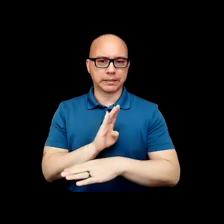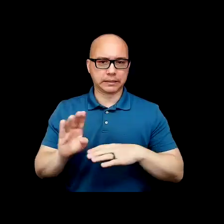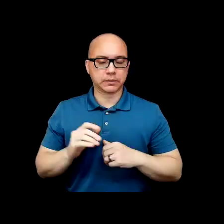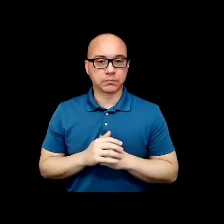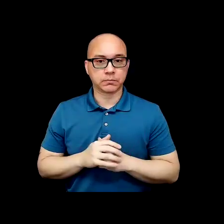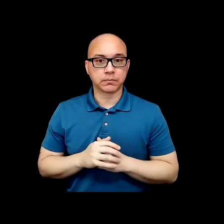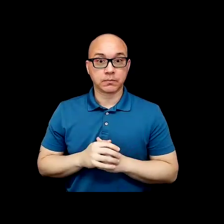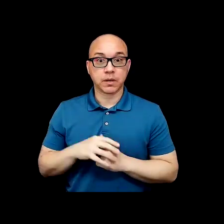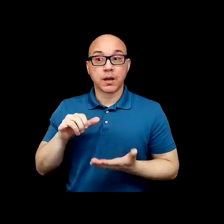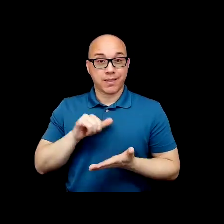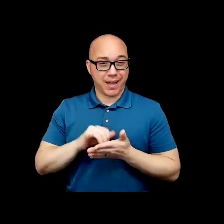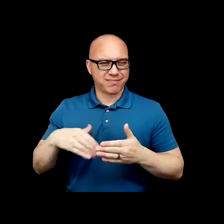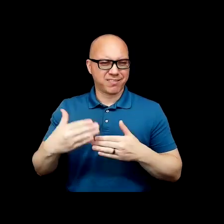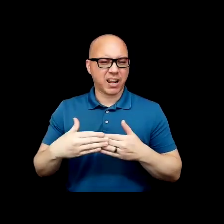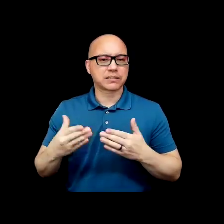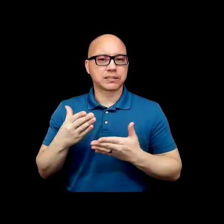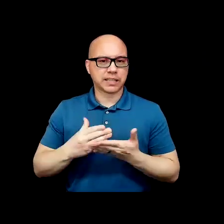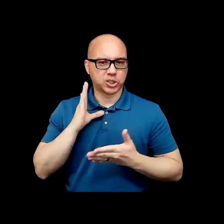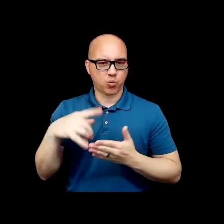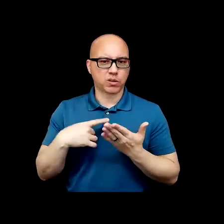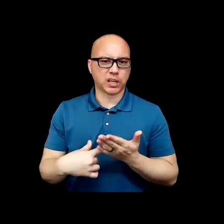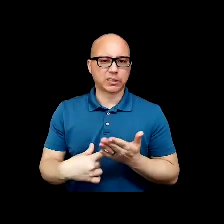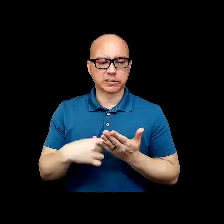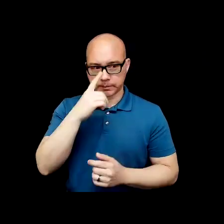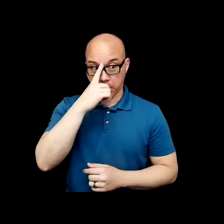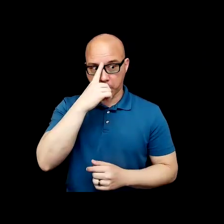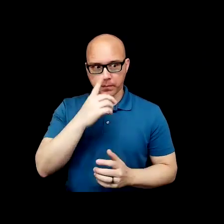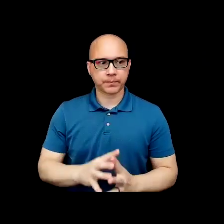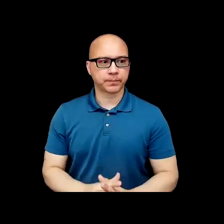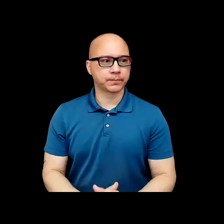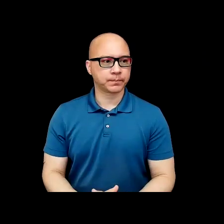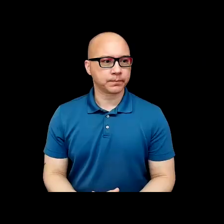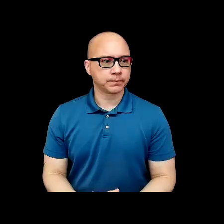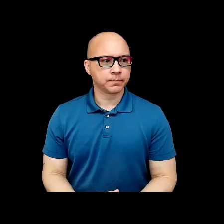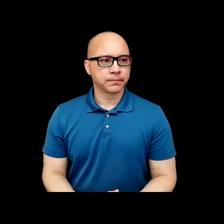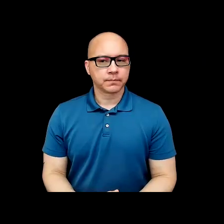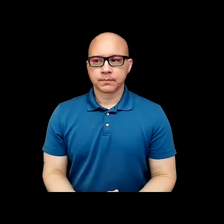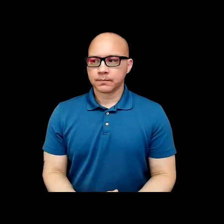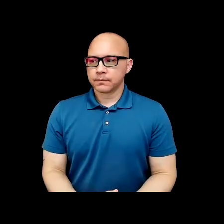That is what this next section is going to help you to do.